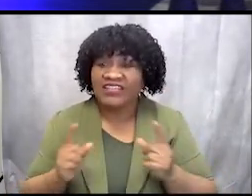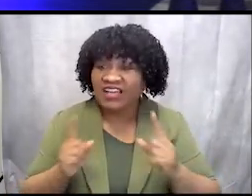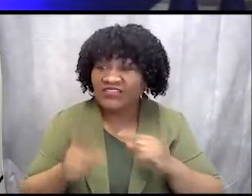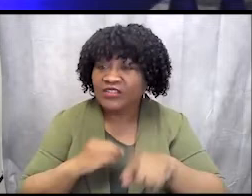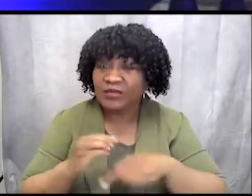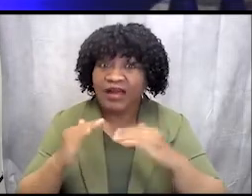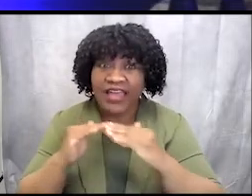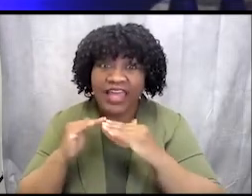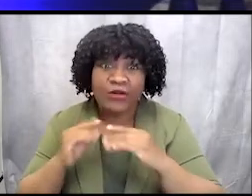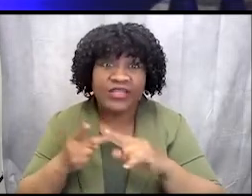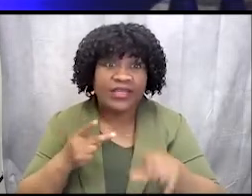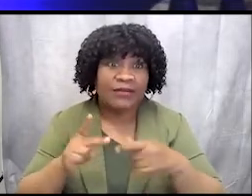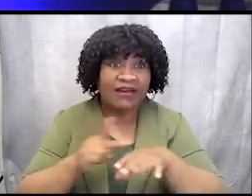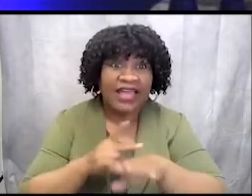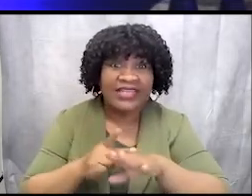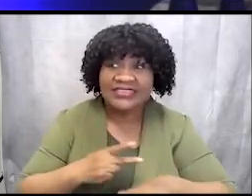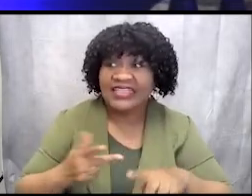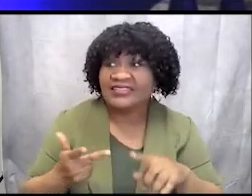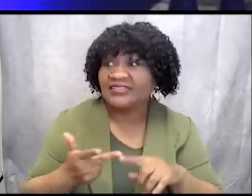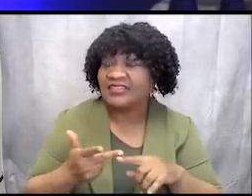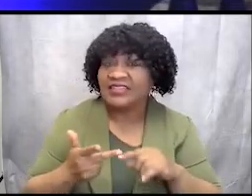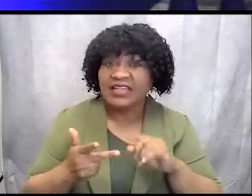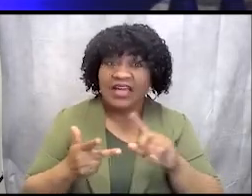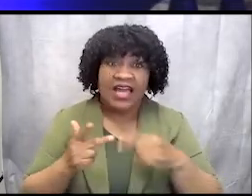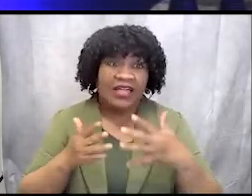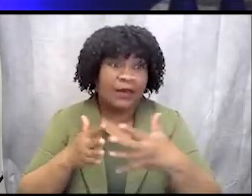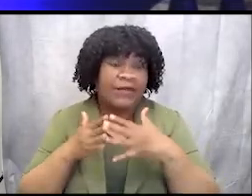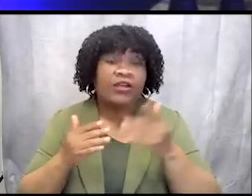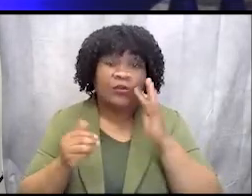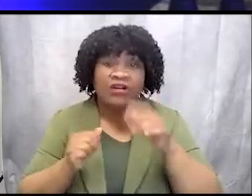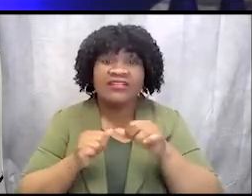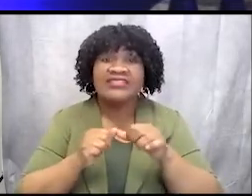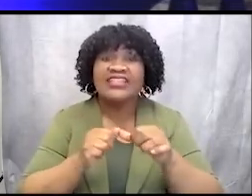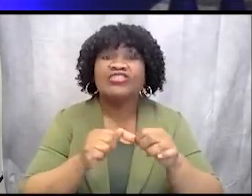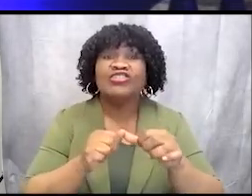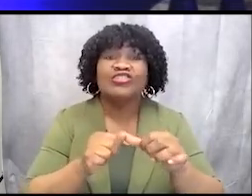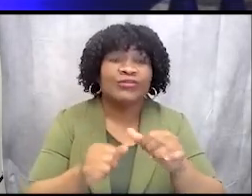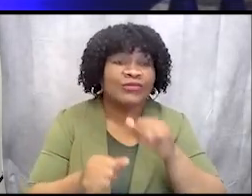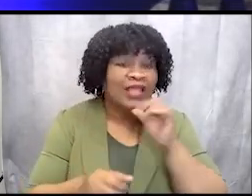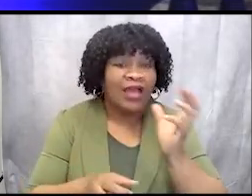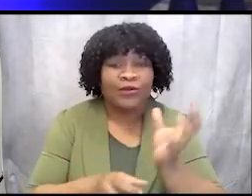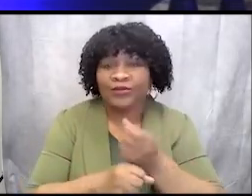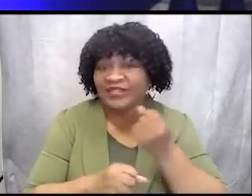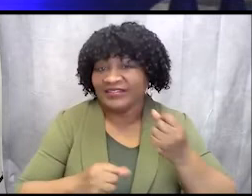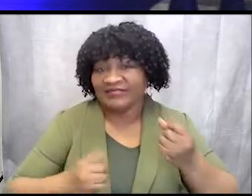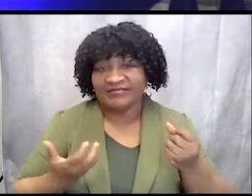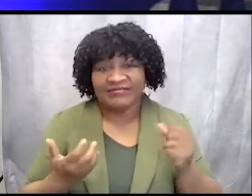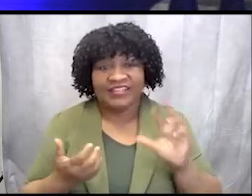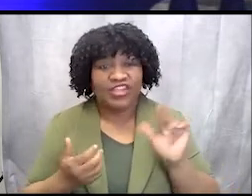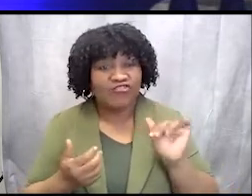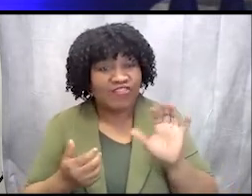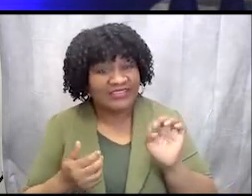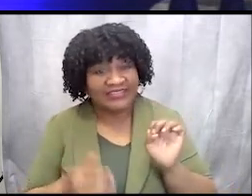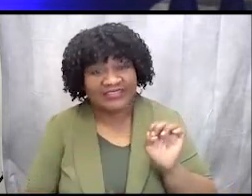about equity and access, and America will continue to lose in that race, unless it recognizes